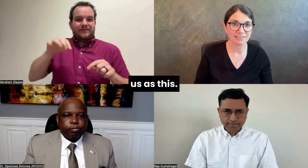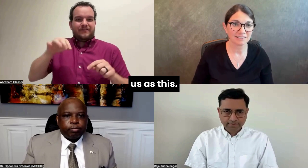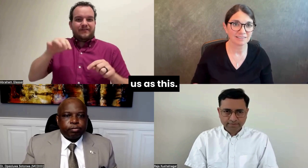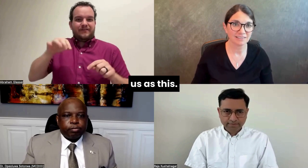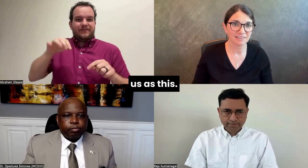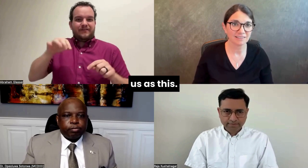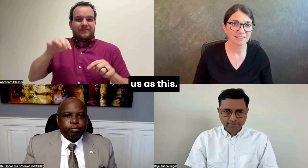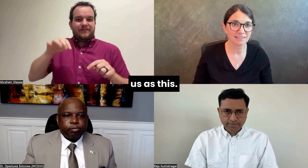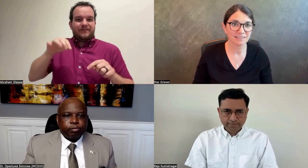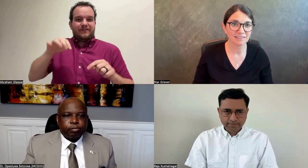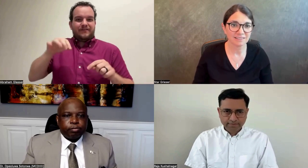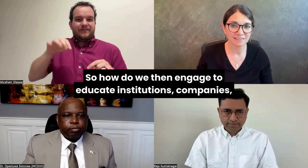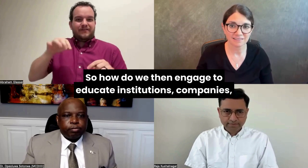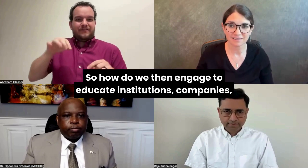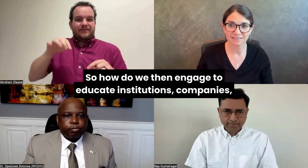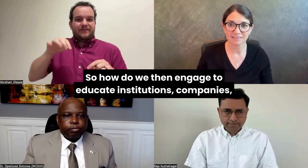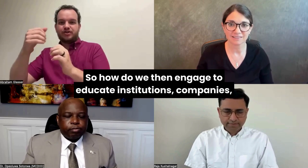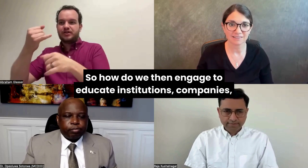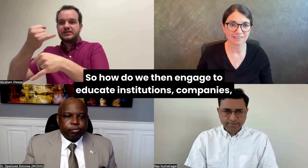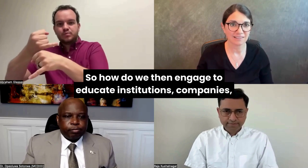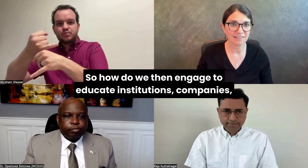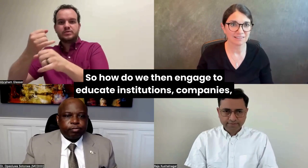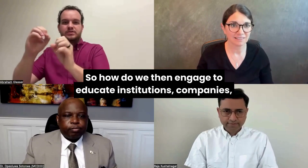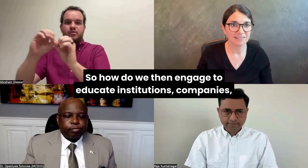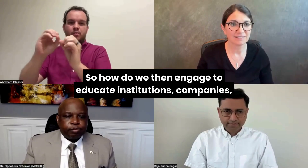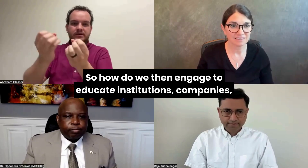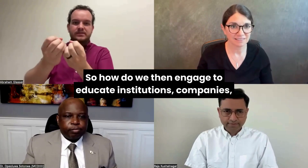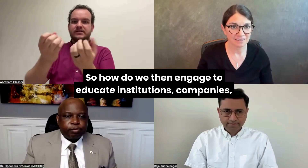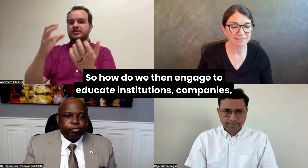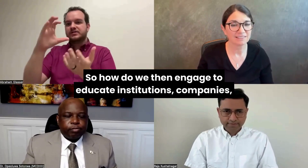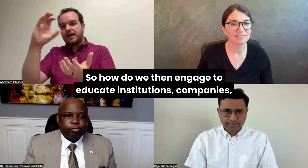So how do we then engage to educate institutions, companies,